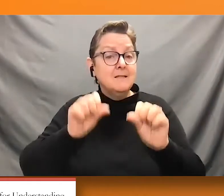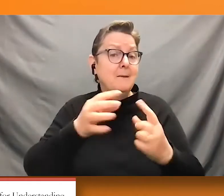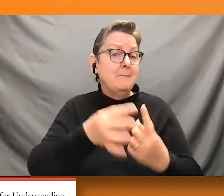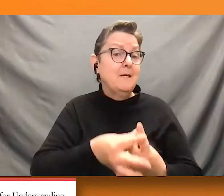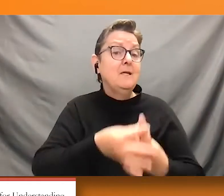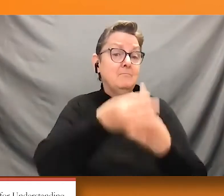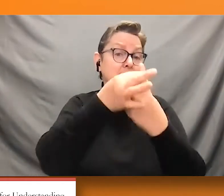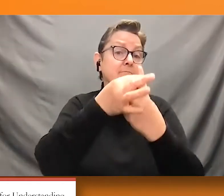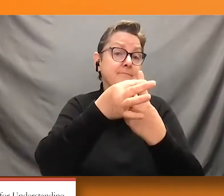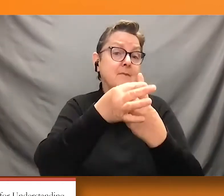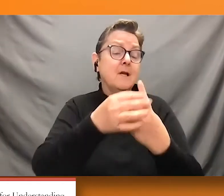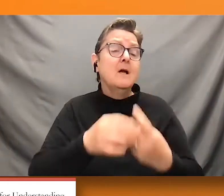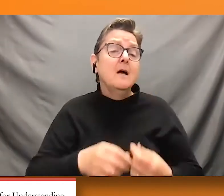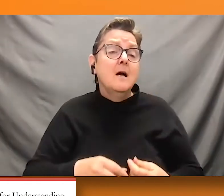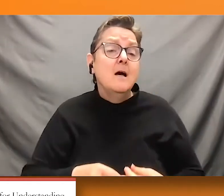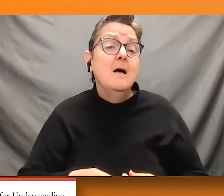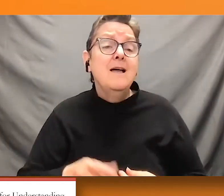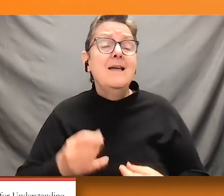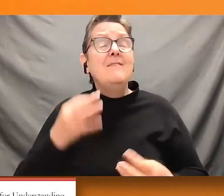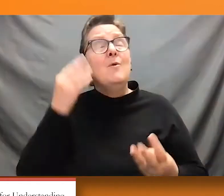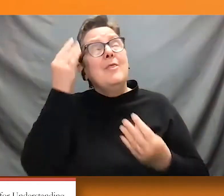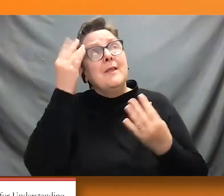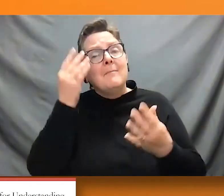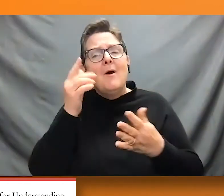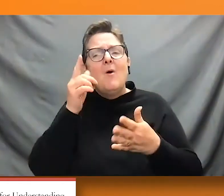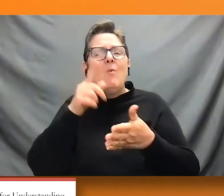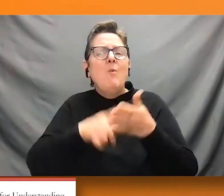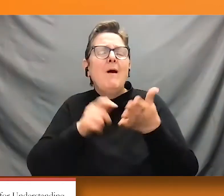because if you think about what helps you the most...